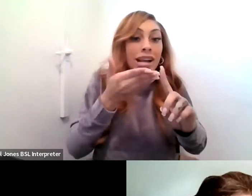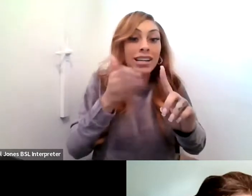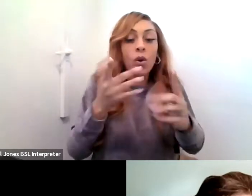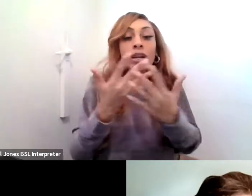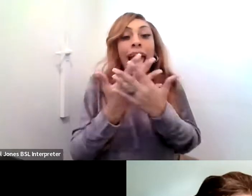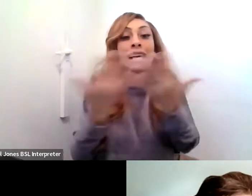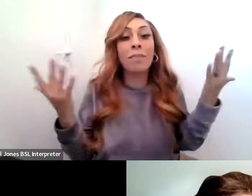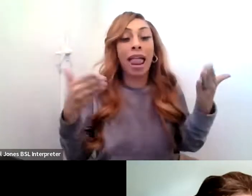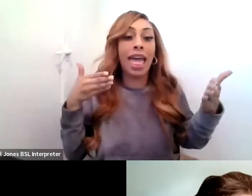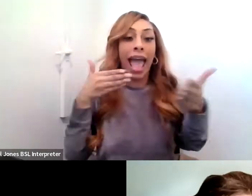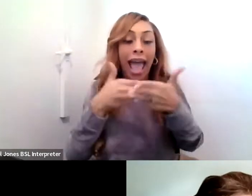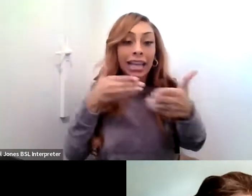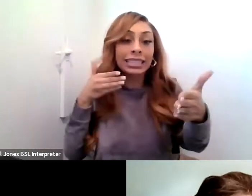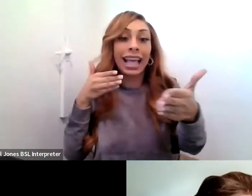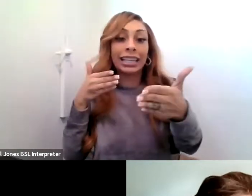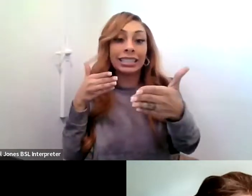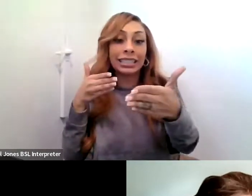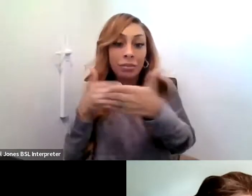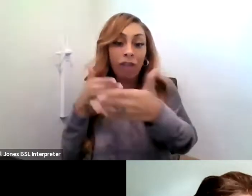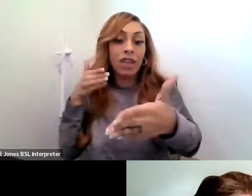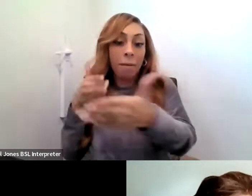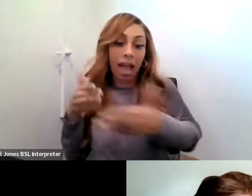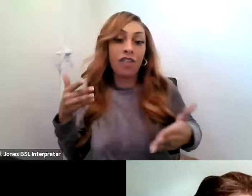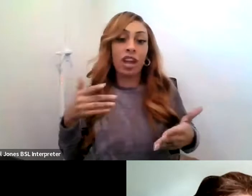and be willing to keep growing and changing with your work.